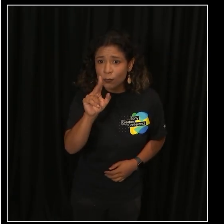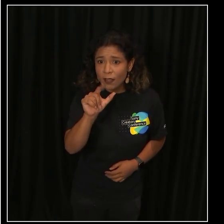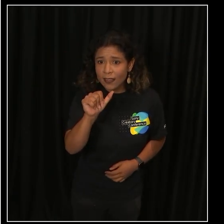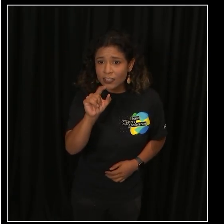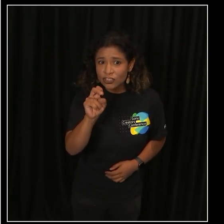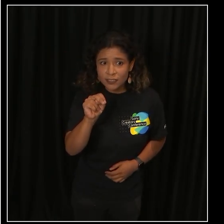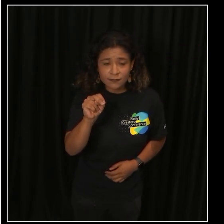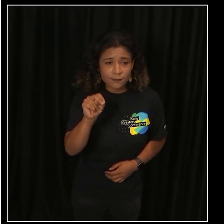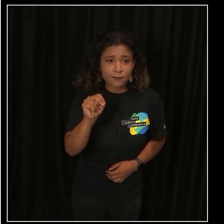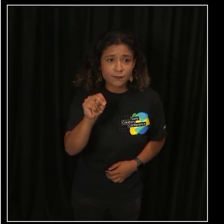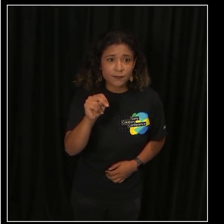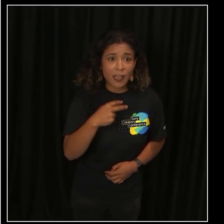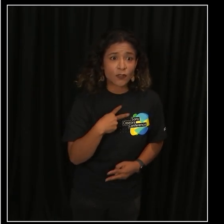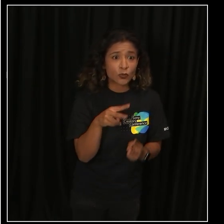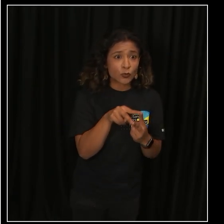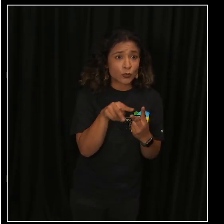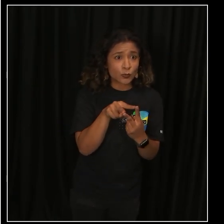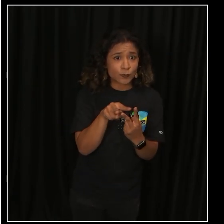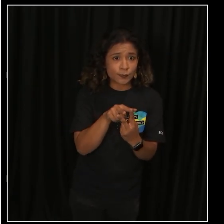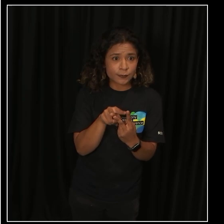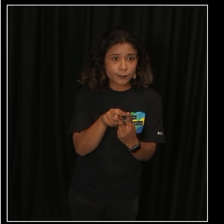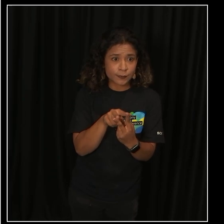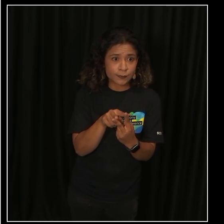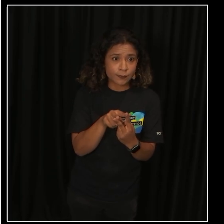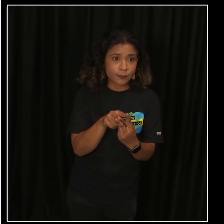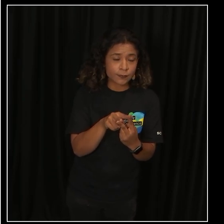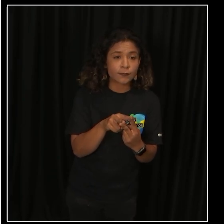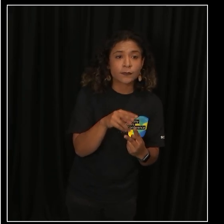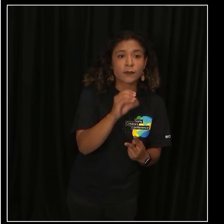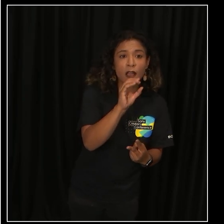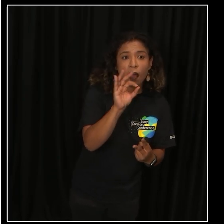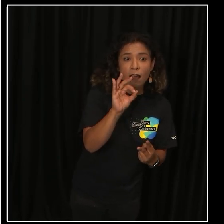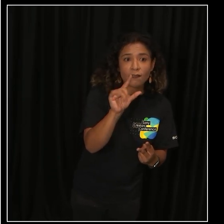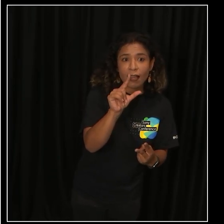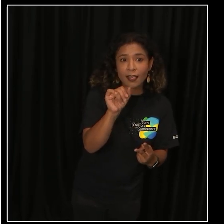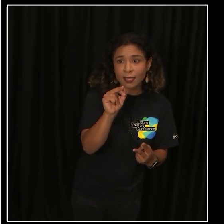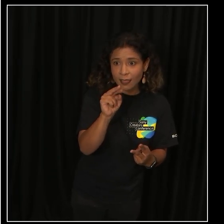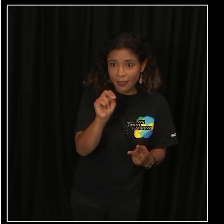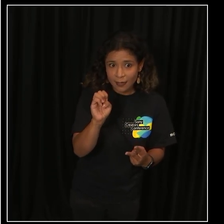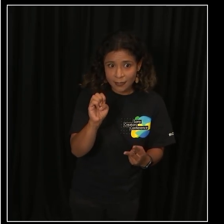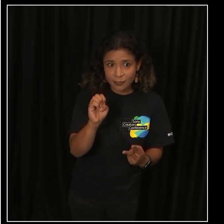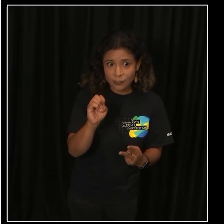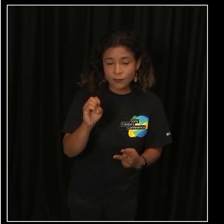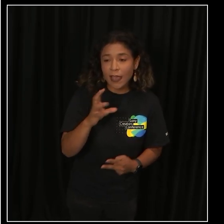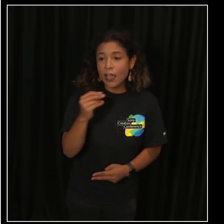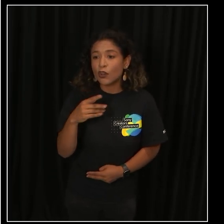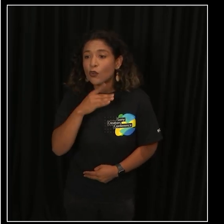There are two parts about Sky Simulation. High quality off-line sky rendering and it use in real time